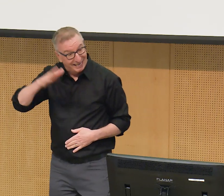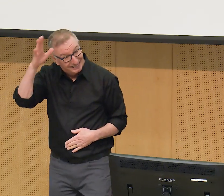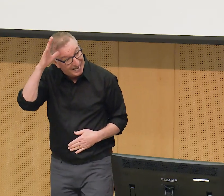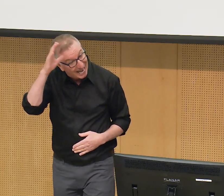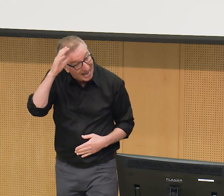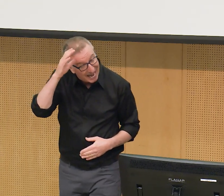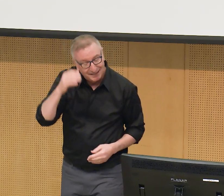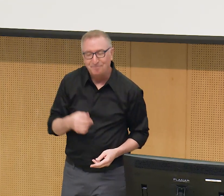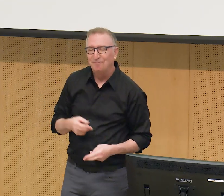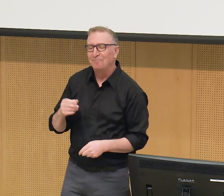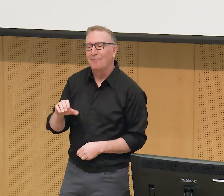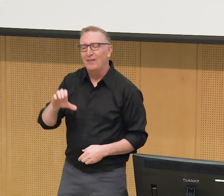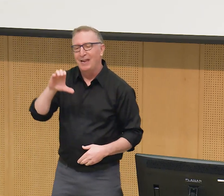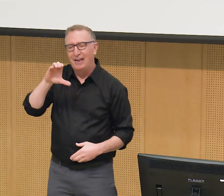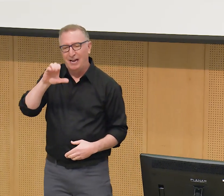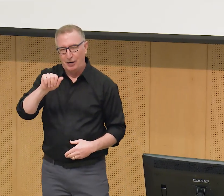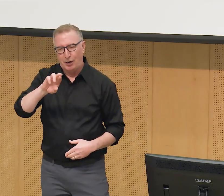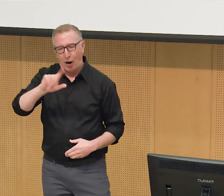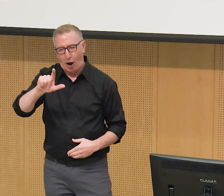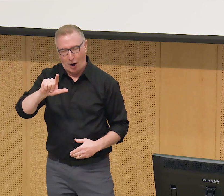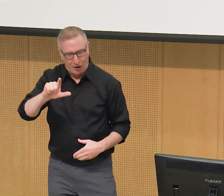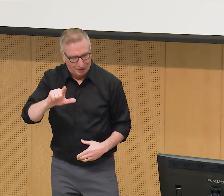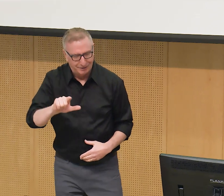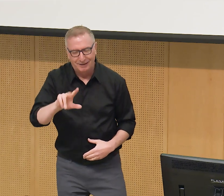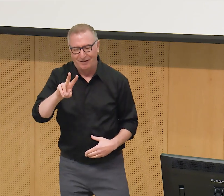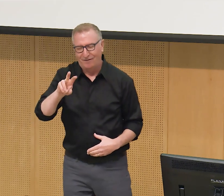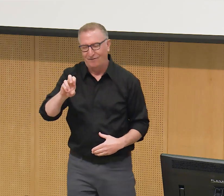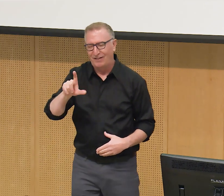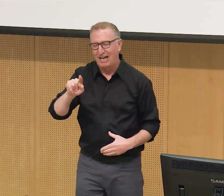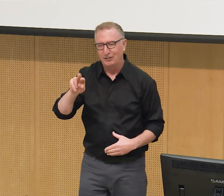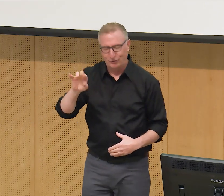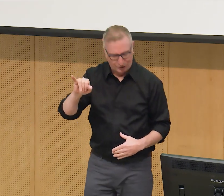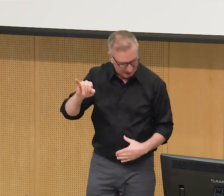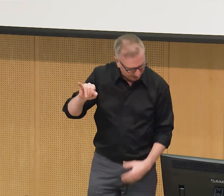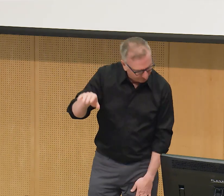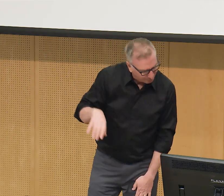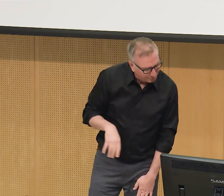So, now I want to talk about my dad. His name was Carl Veltri.